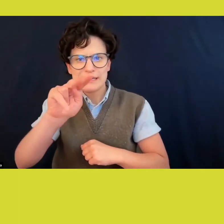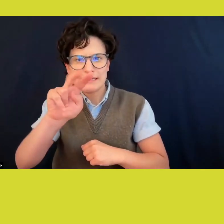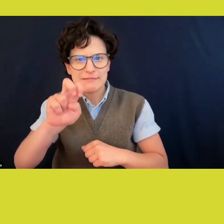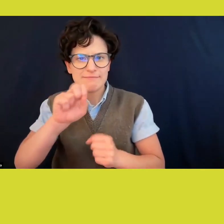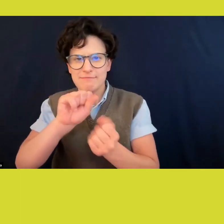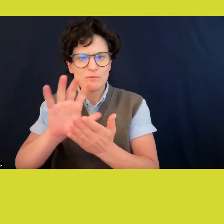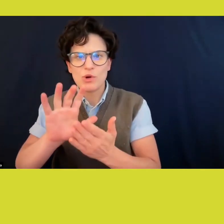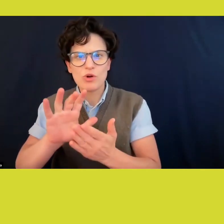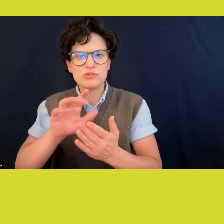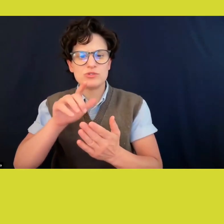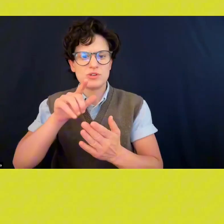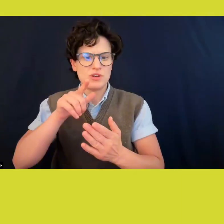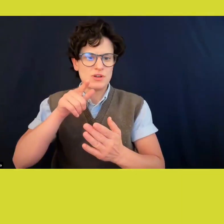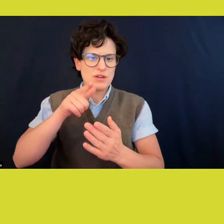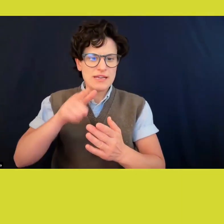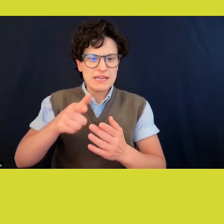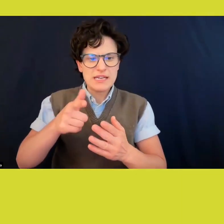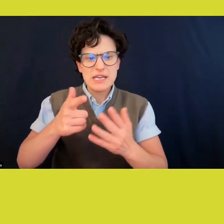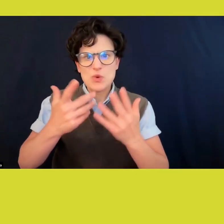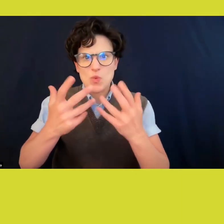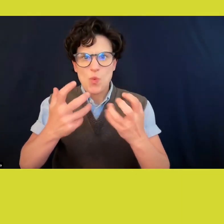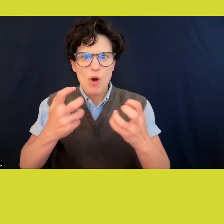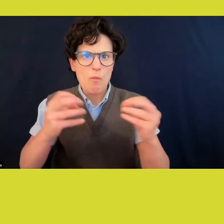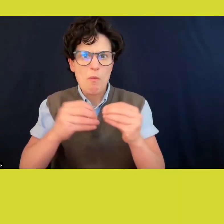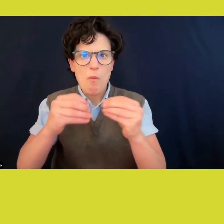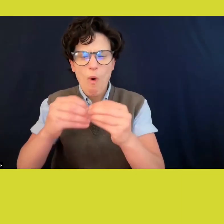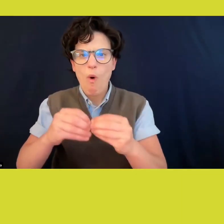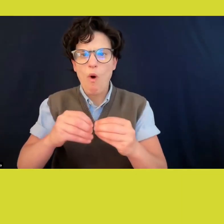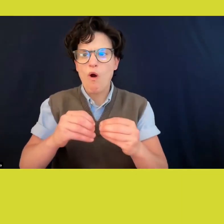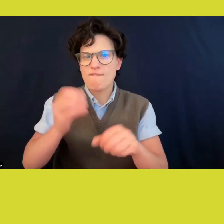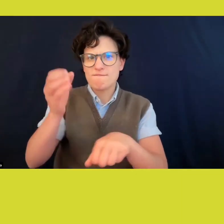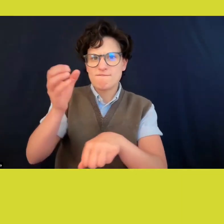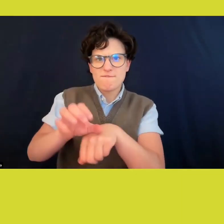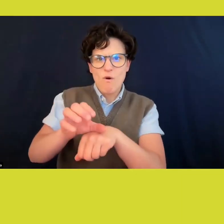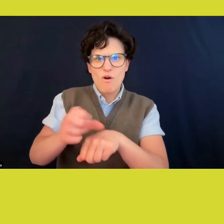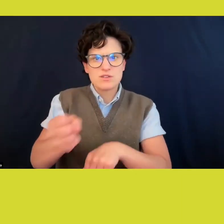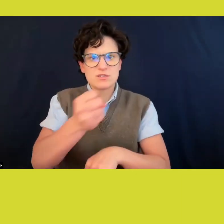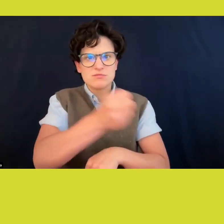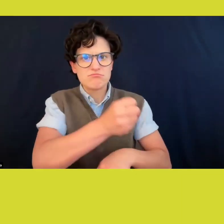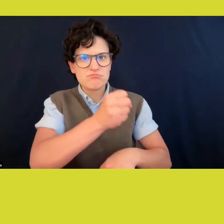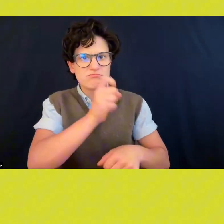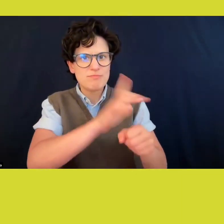involuntary commitment as the way to solve problems.